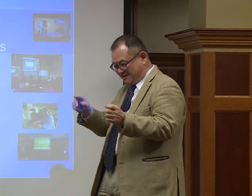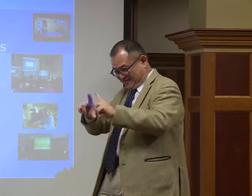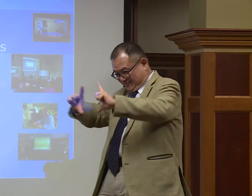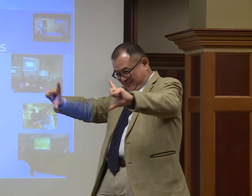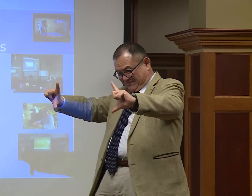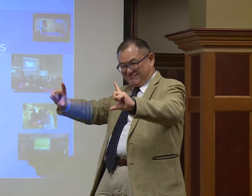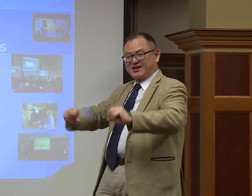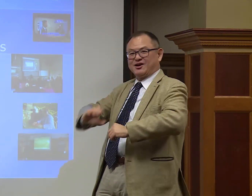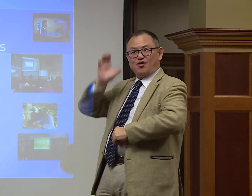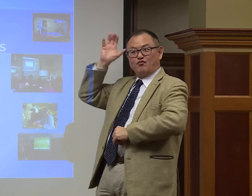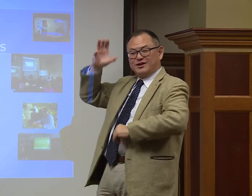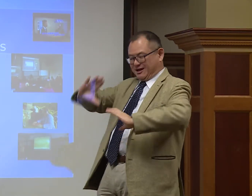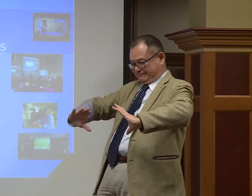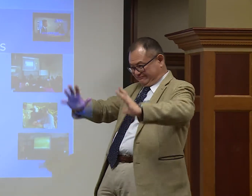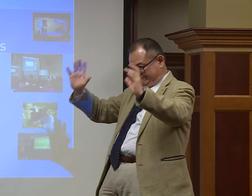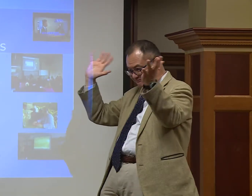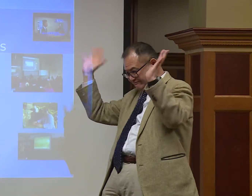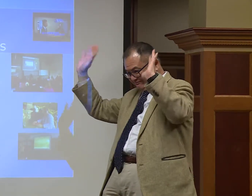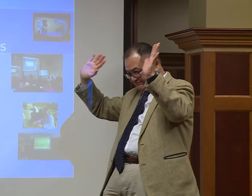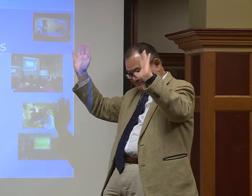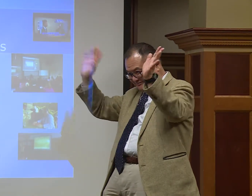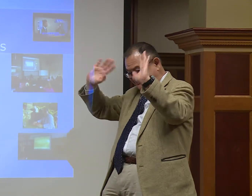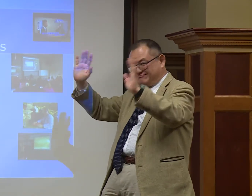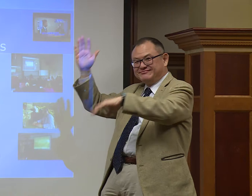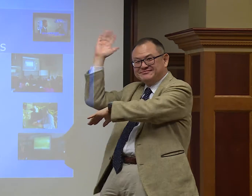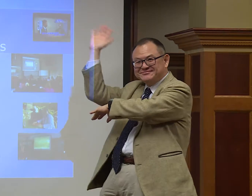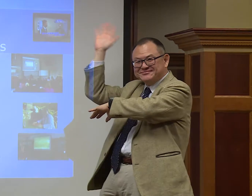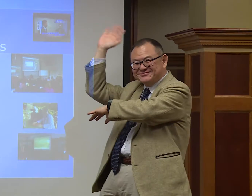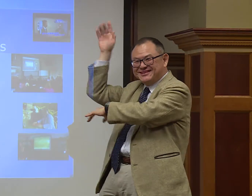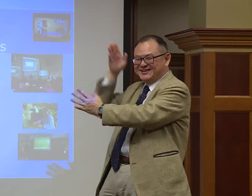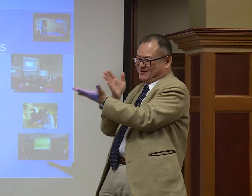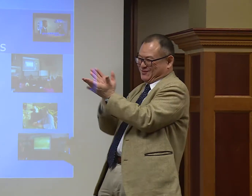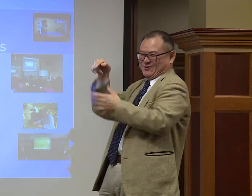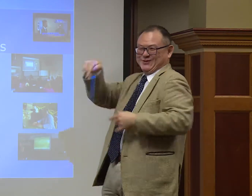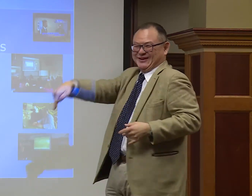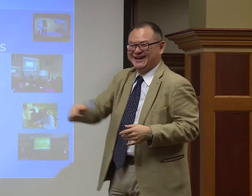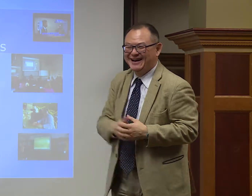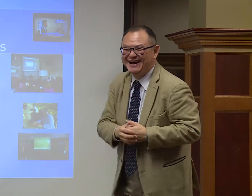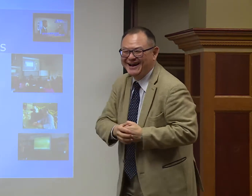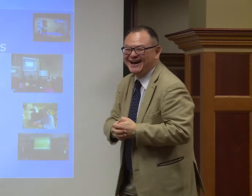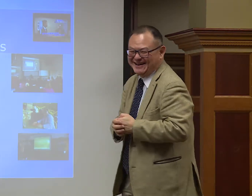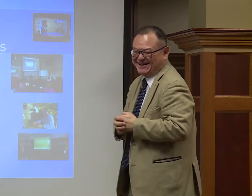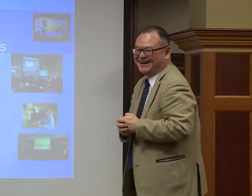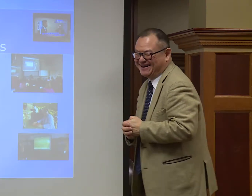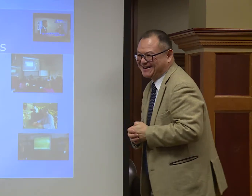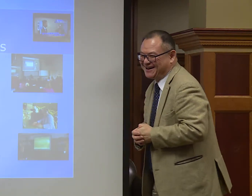and so I will just present through camera, through video-conferencing remotely.